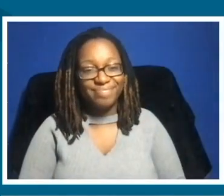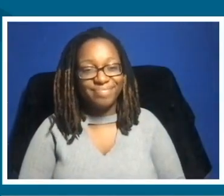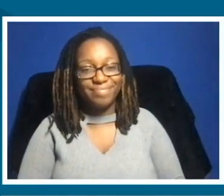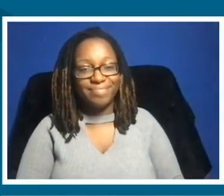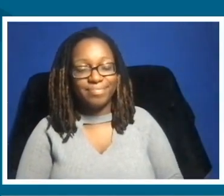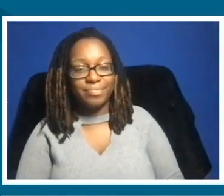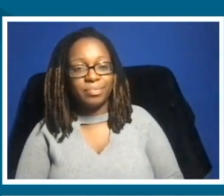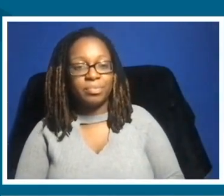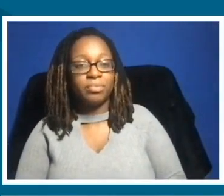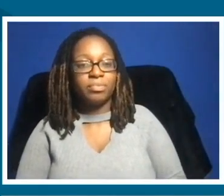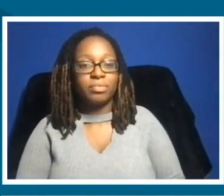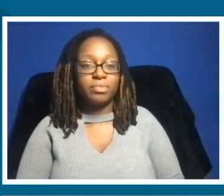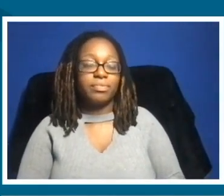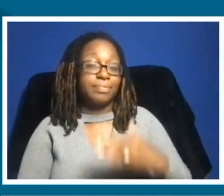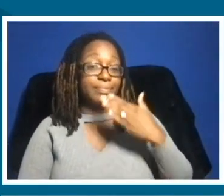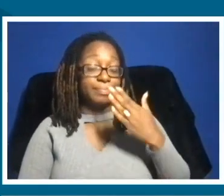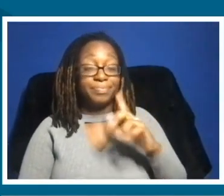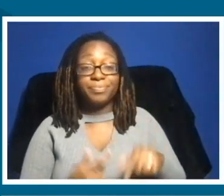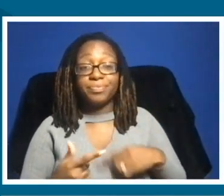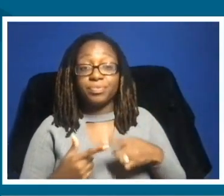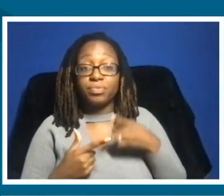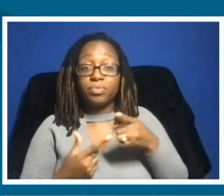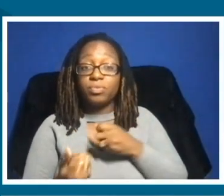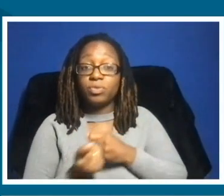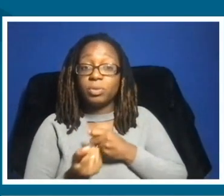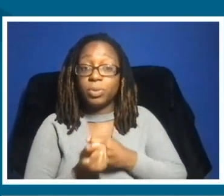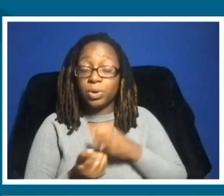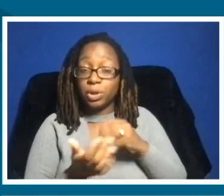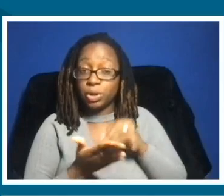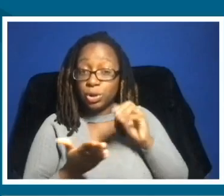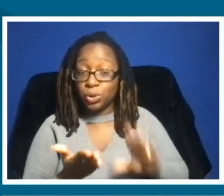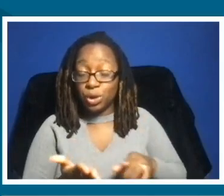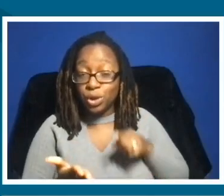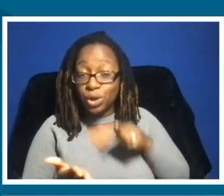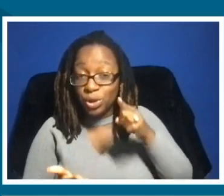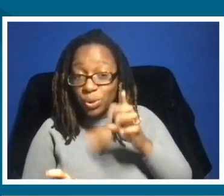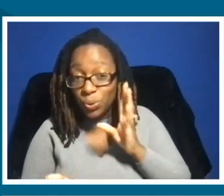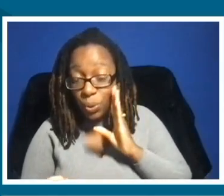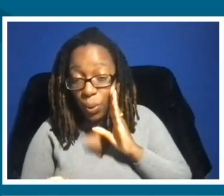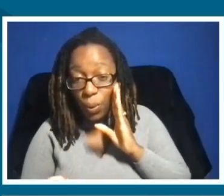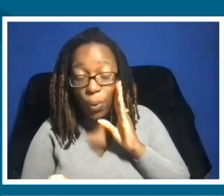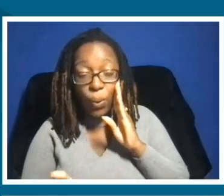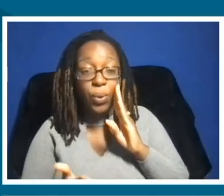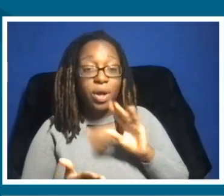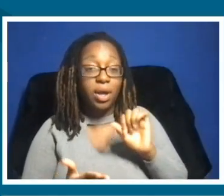thank you when you are supporting the students that you know